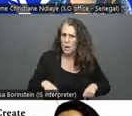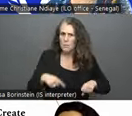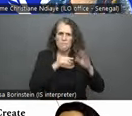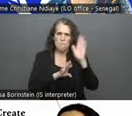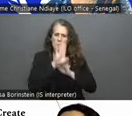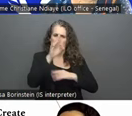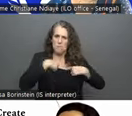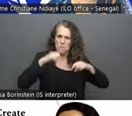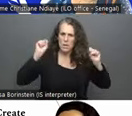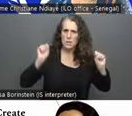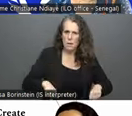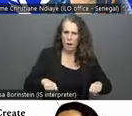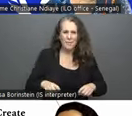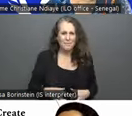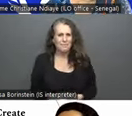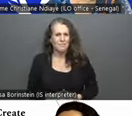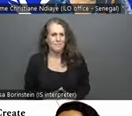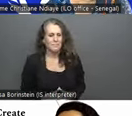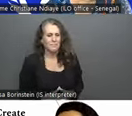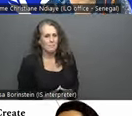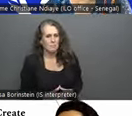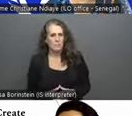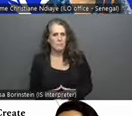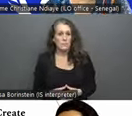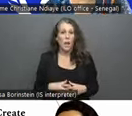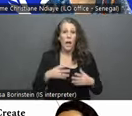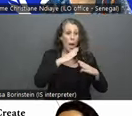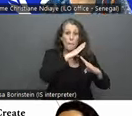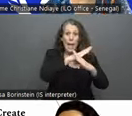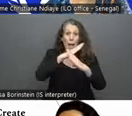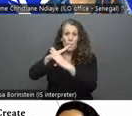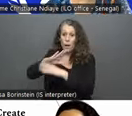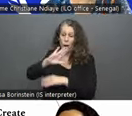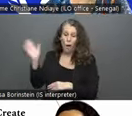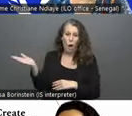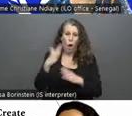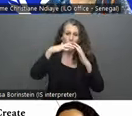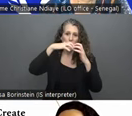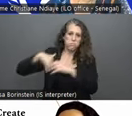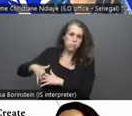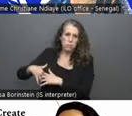feel empowered and that barriers are removed and the playing field leveled to as much as